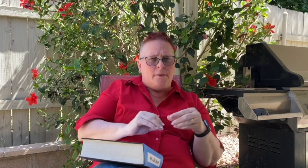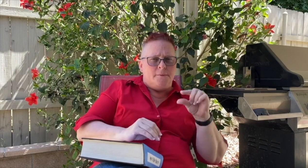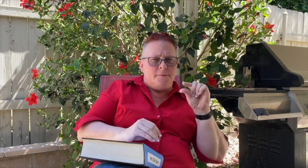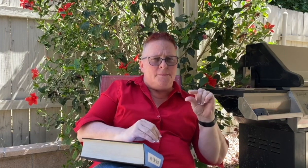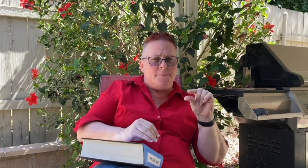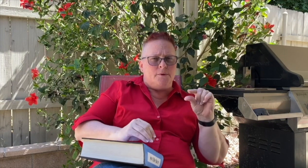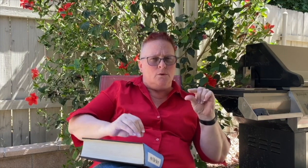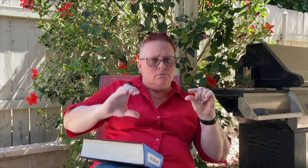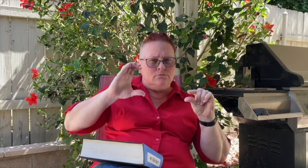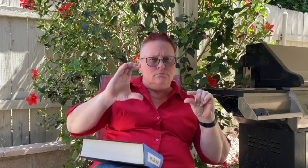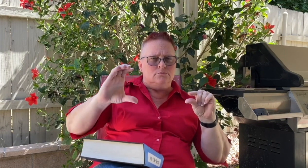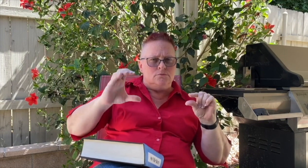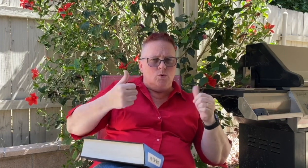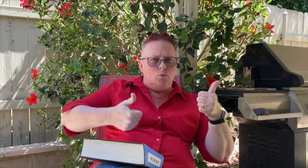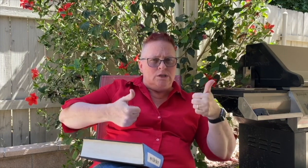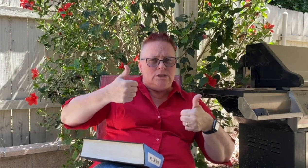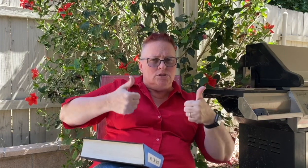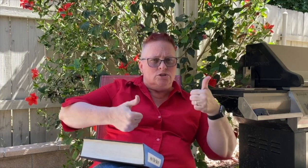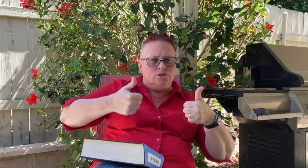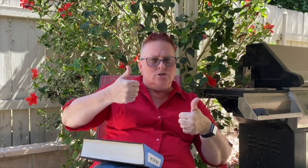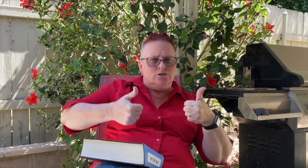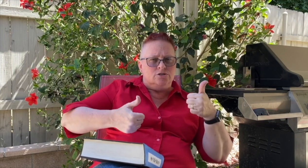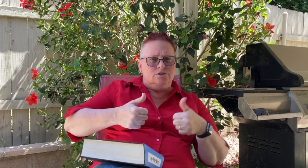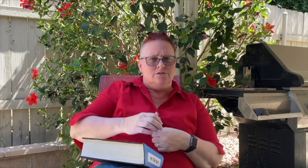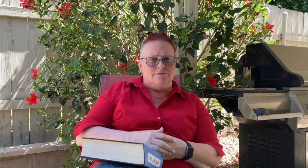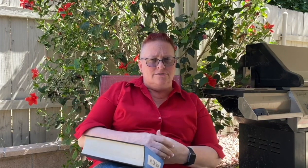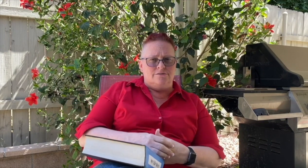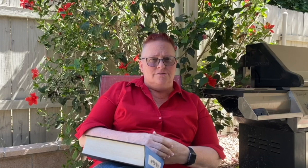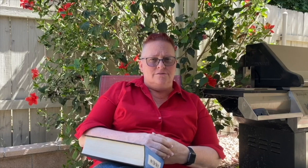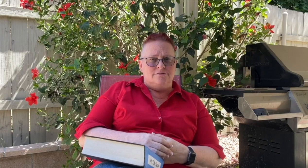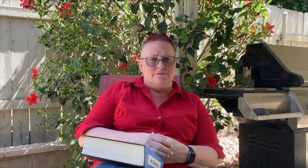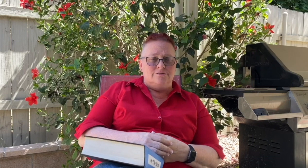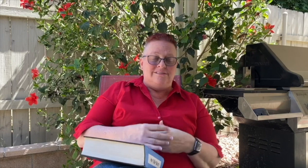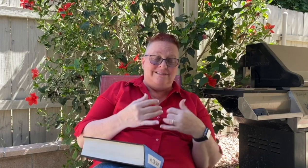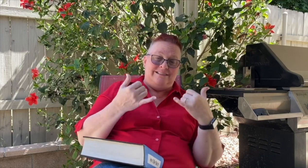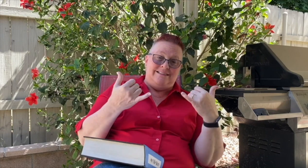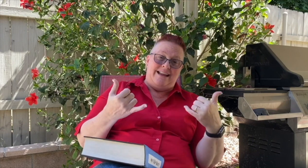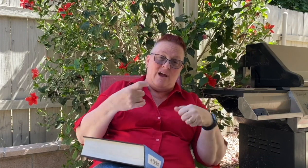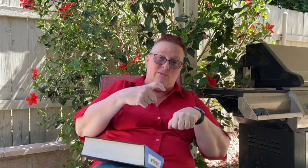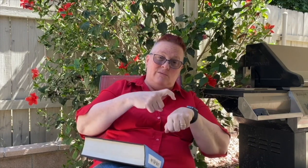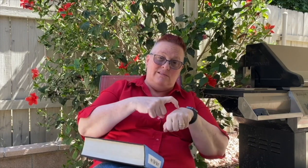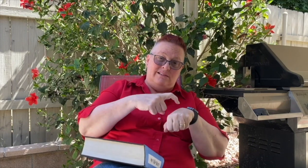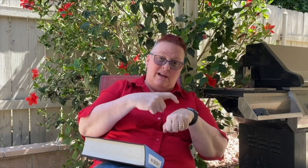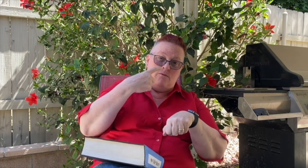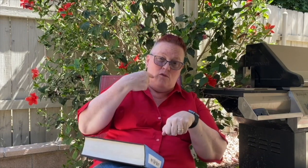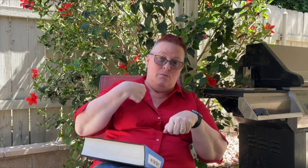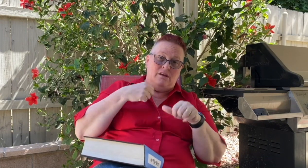This is your story. Is it going to be a thin book or is it going to be a thick tool? Now.